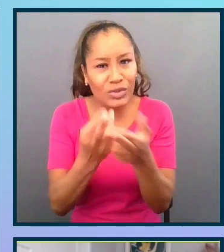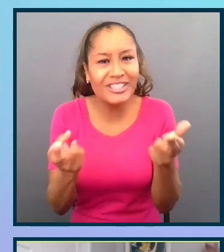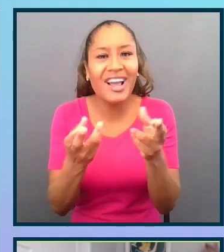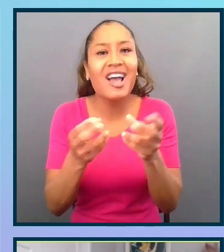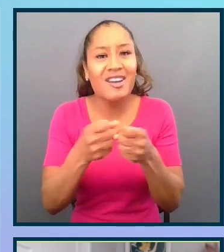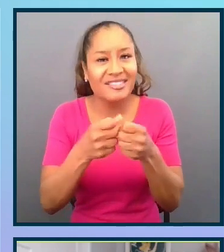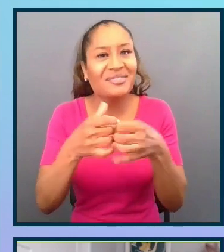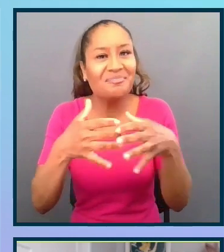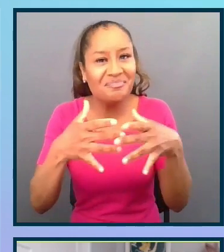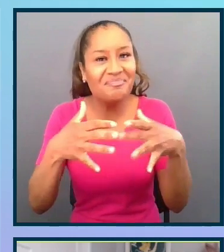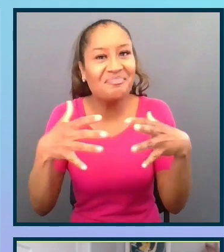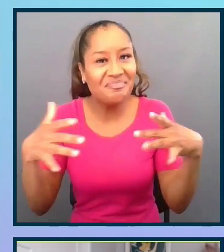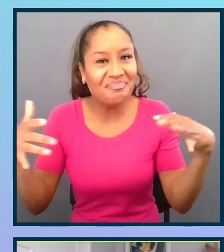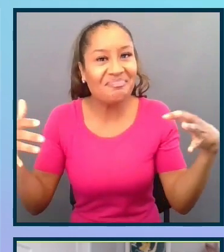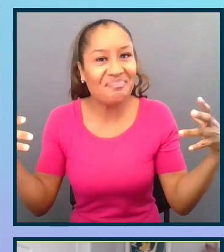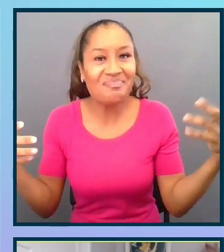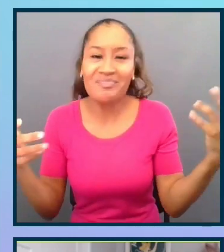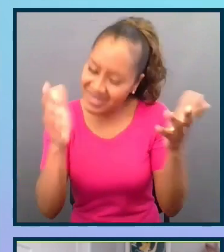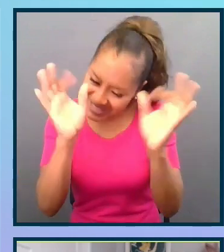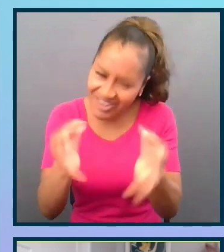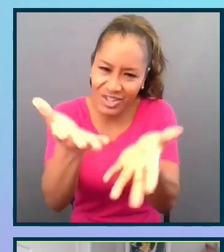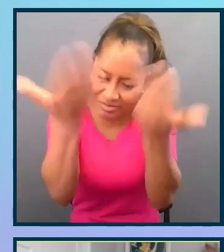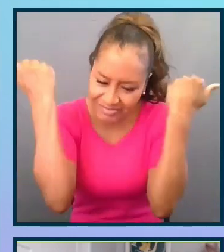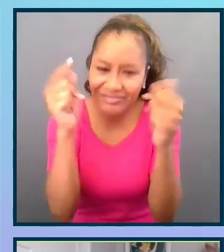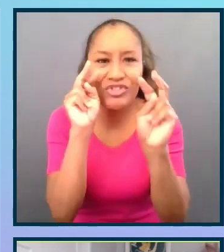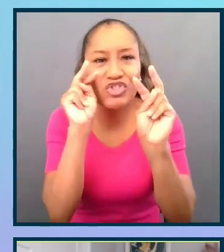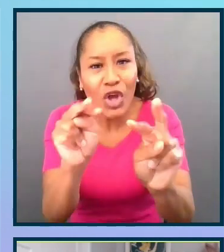And so definitely, check those out and build that practice.